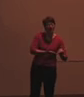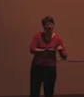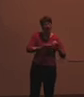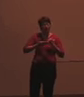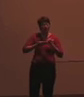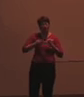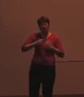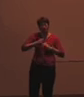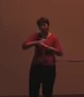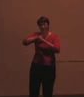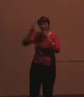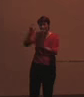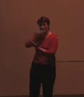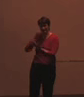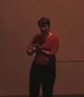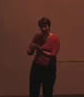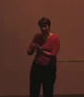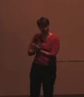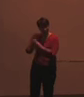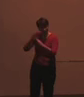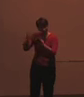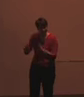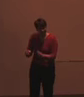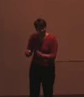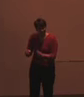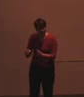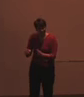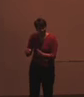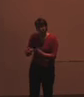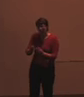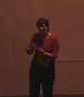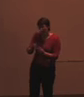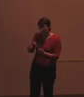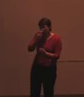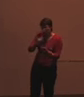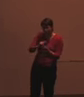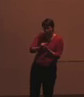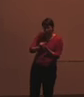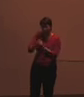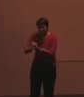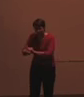and straightly translate to this idea to architecture.